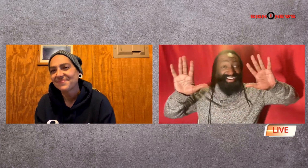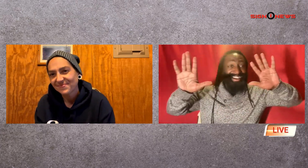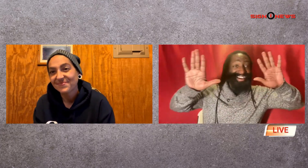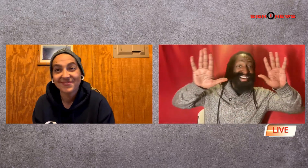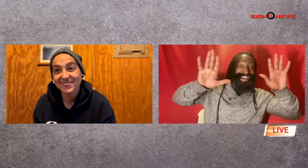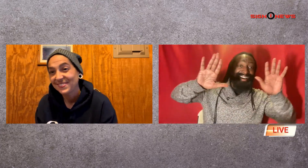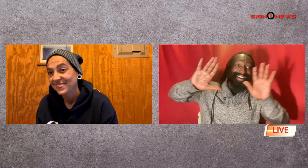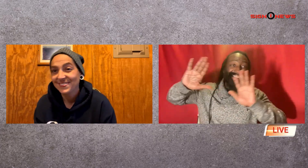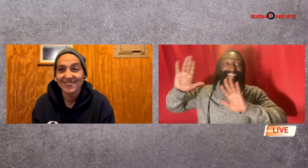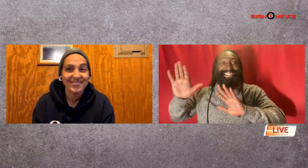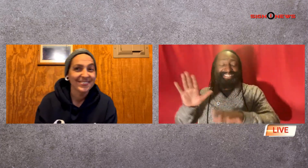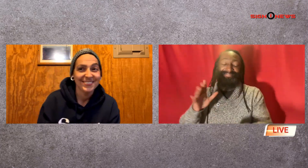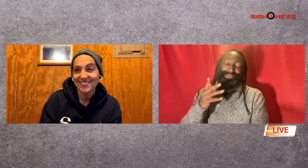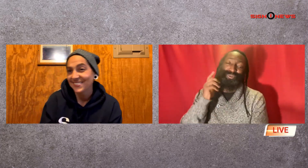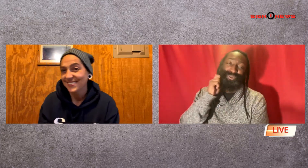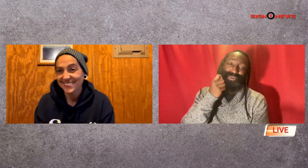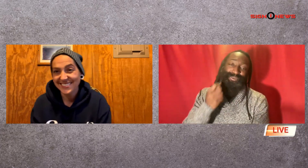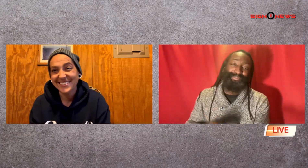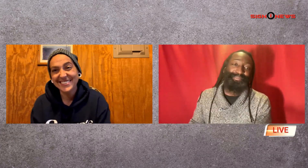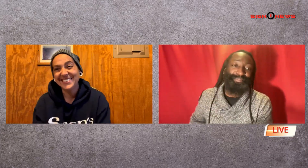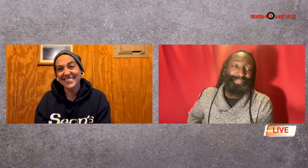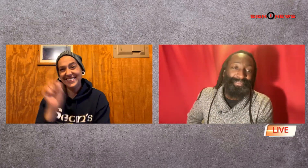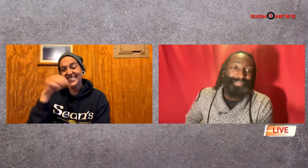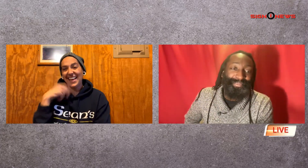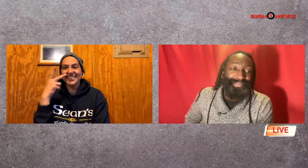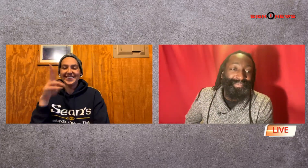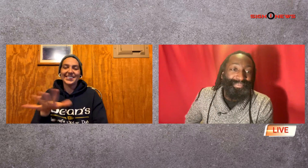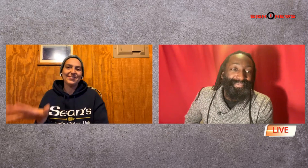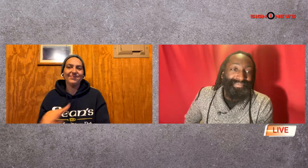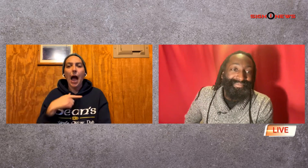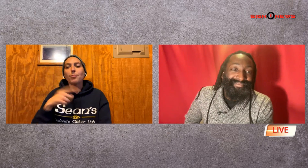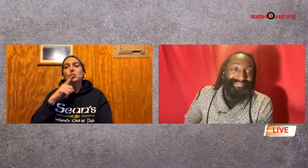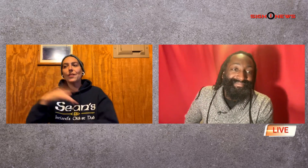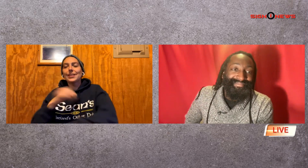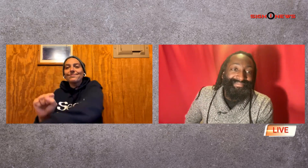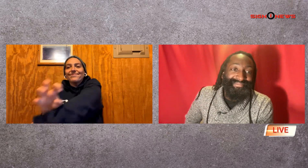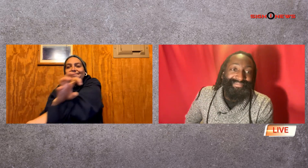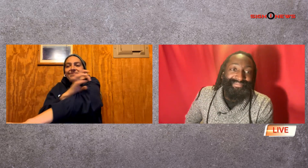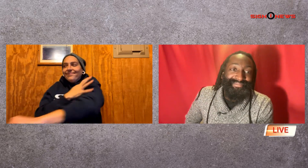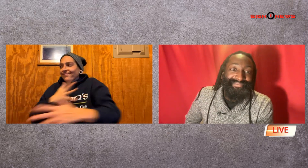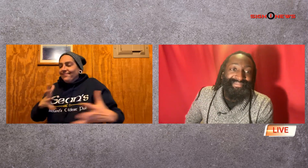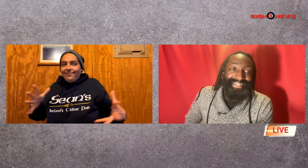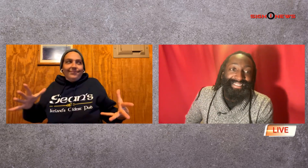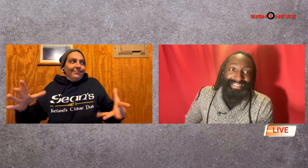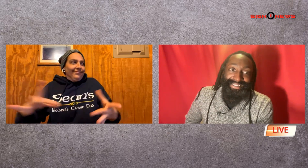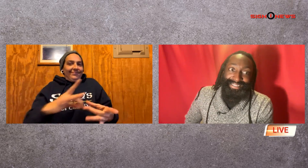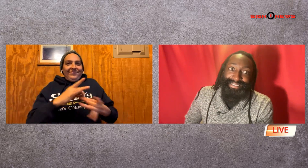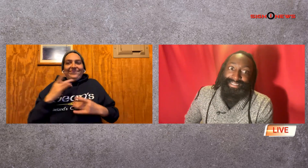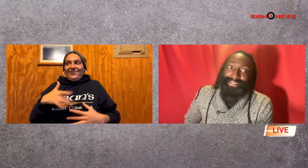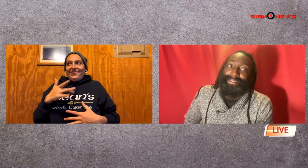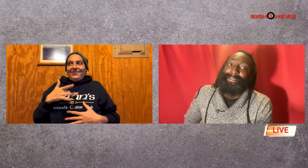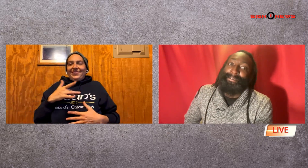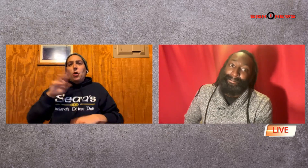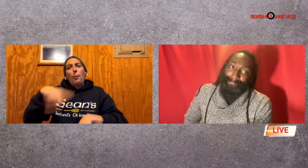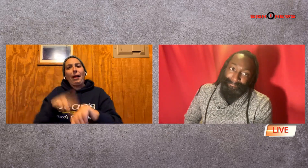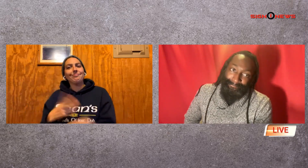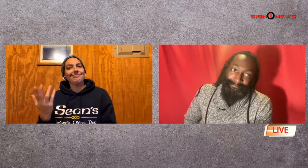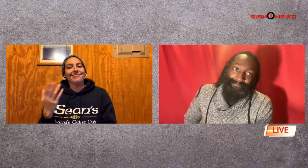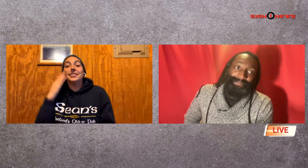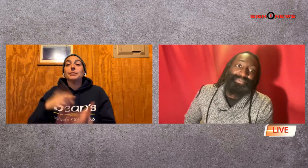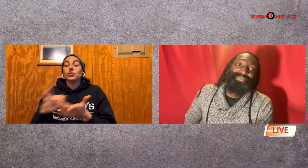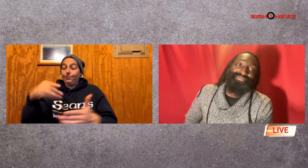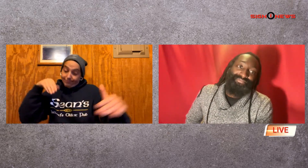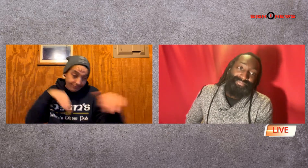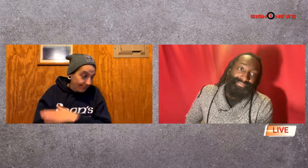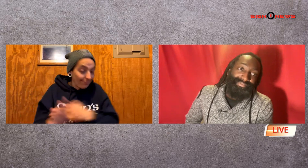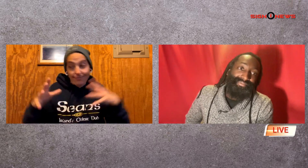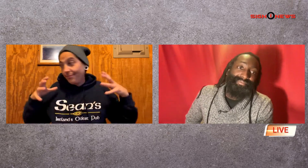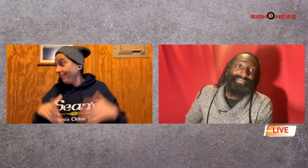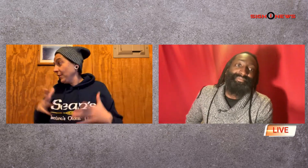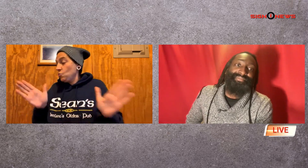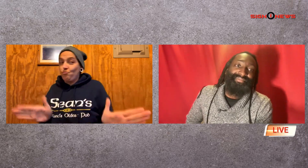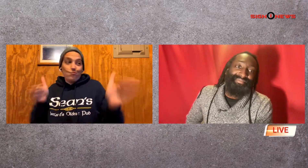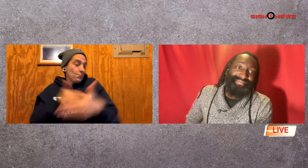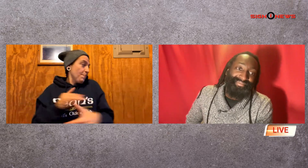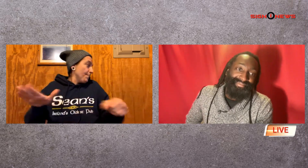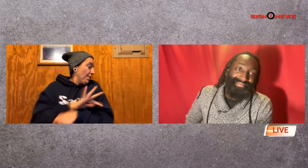dancing it was really cool I'm sure the energy there was amazing I bet people walked in the